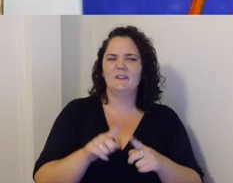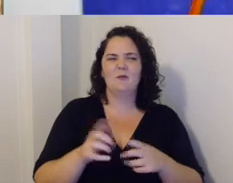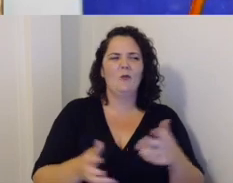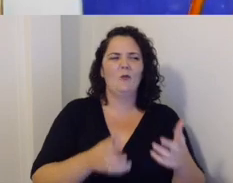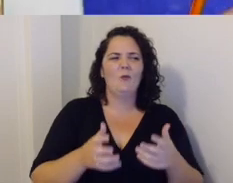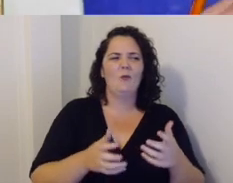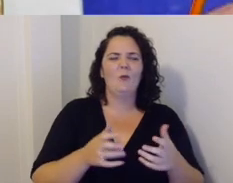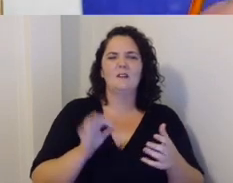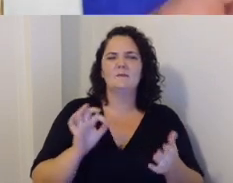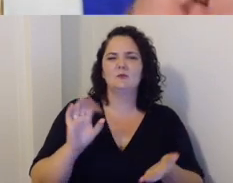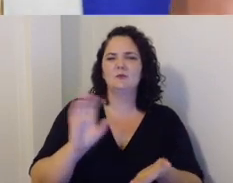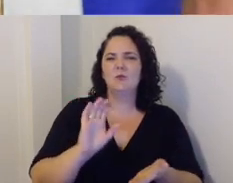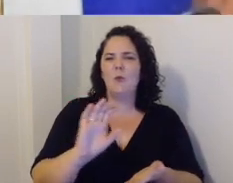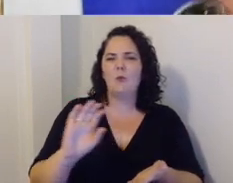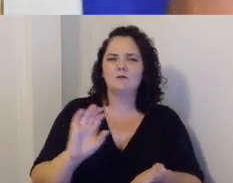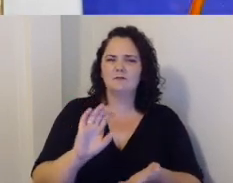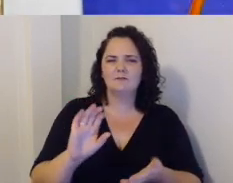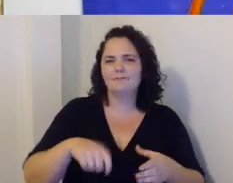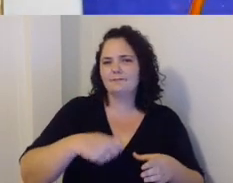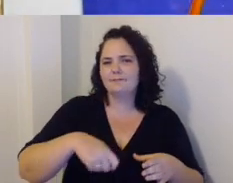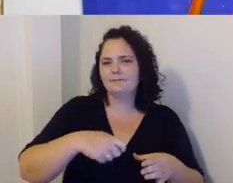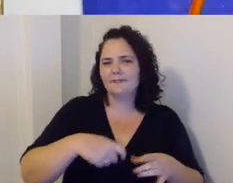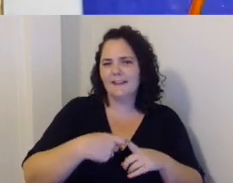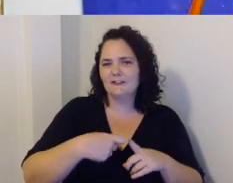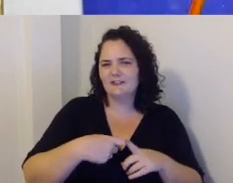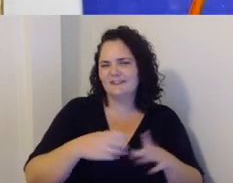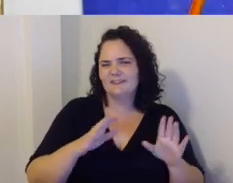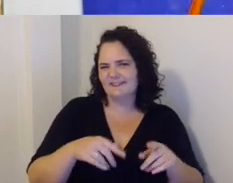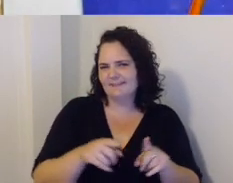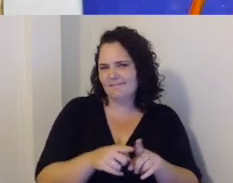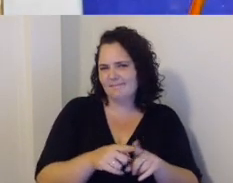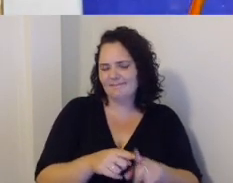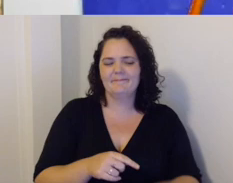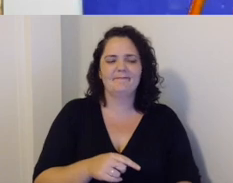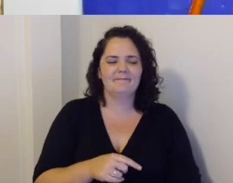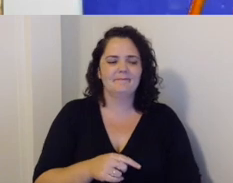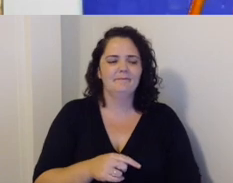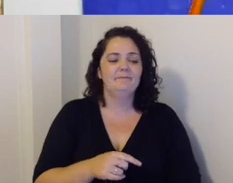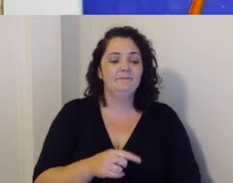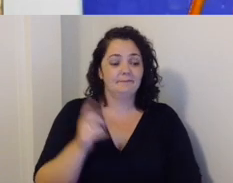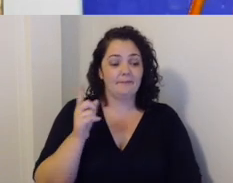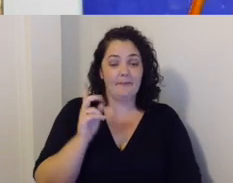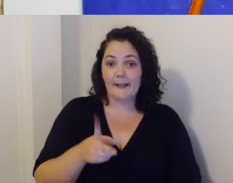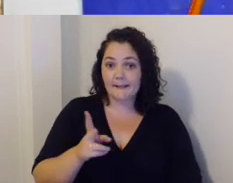up in the kitchen okay got my cornstarch there just wipe my hands and then I'm going to very